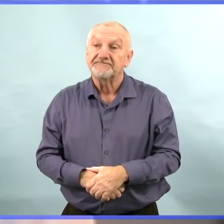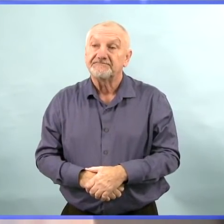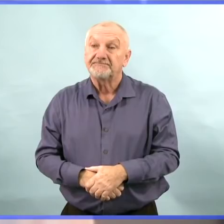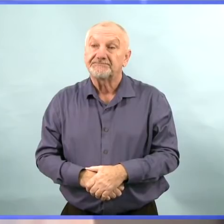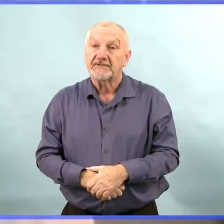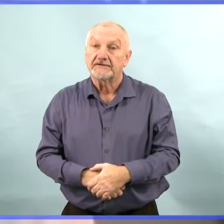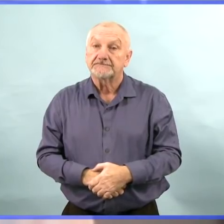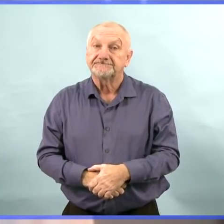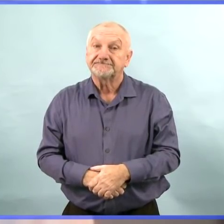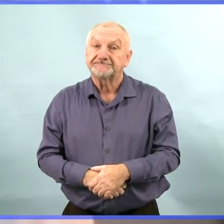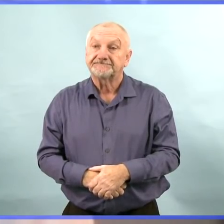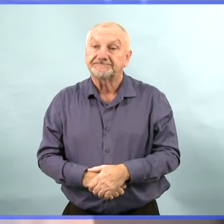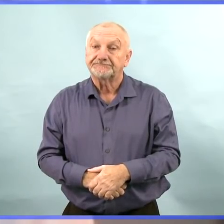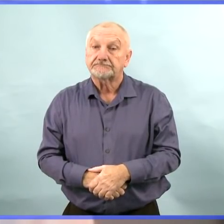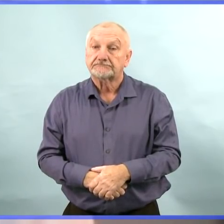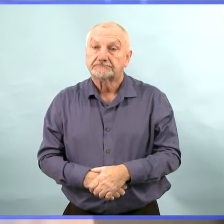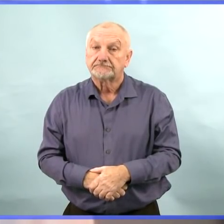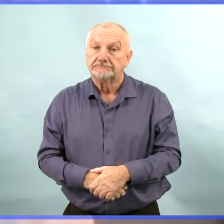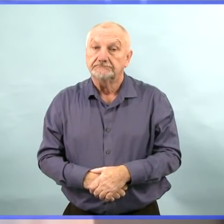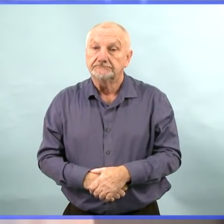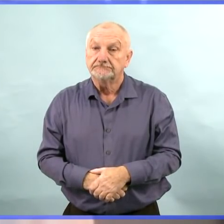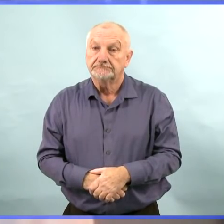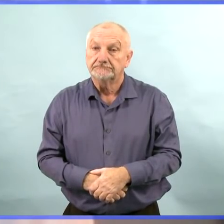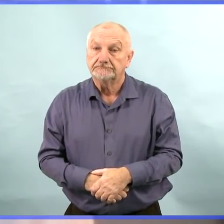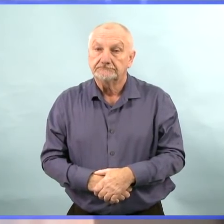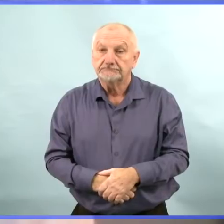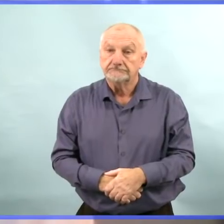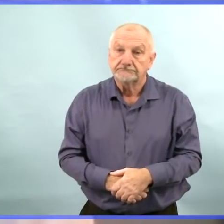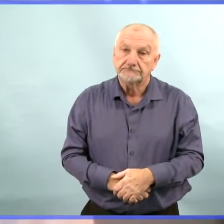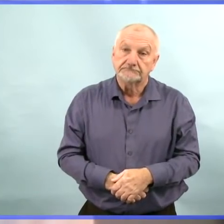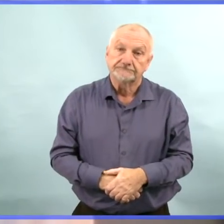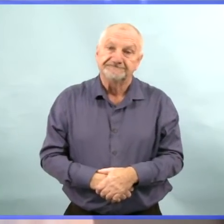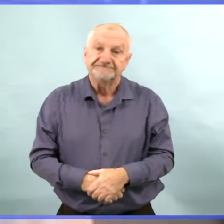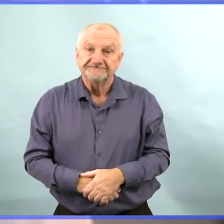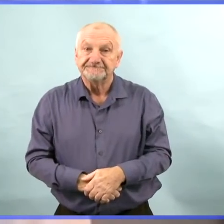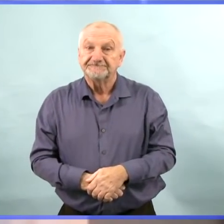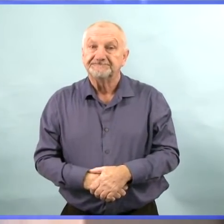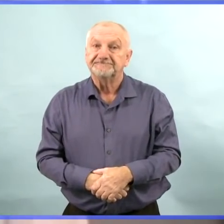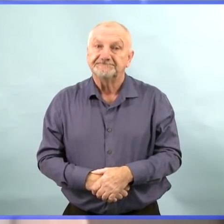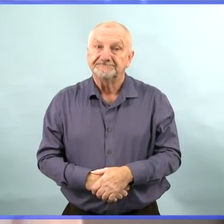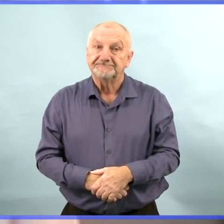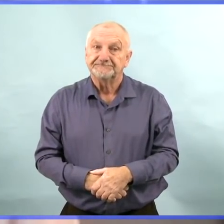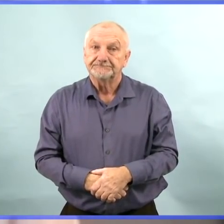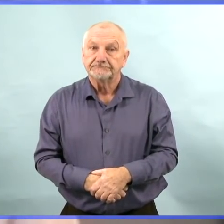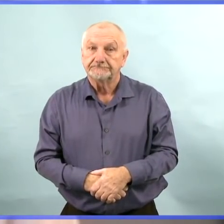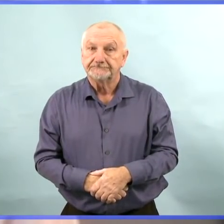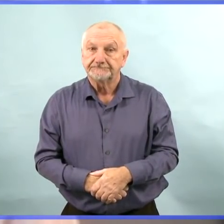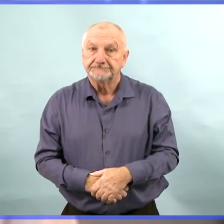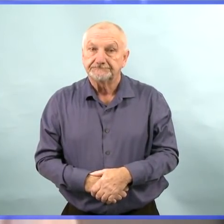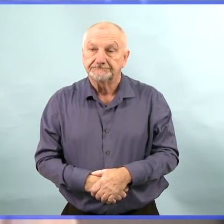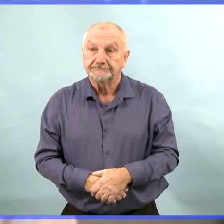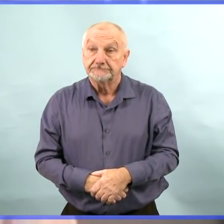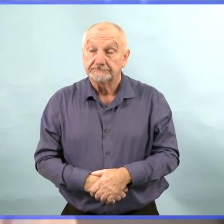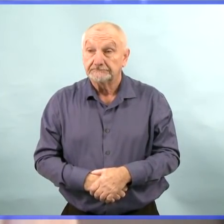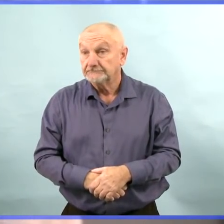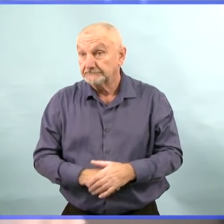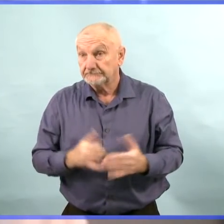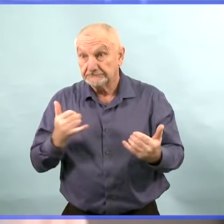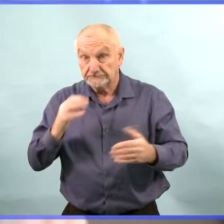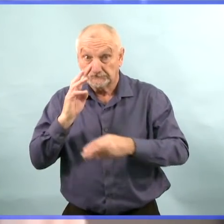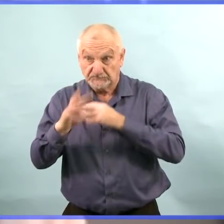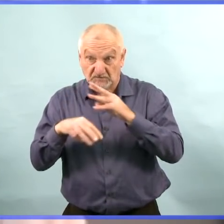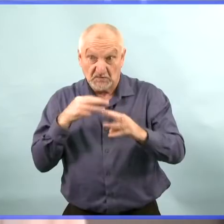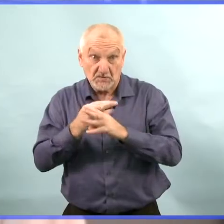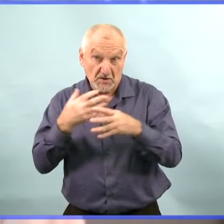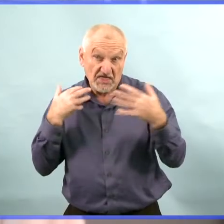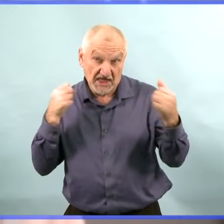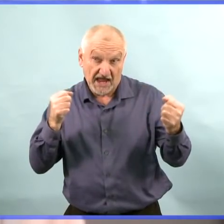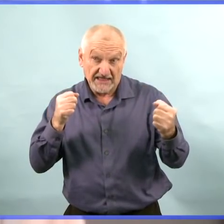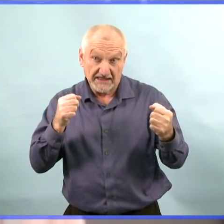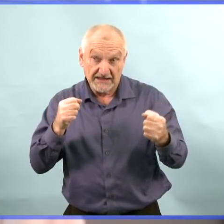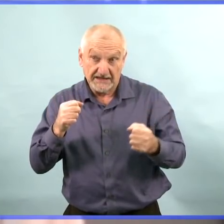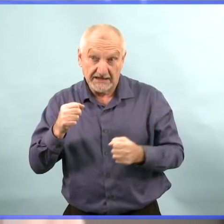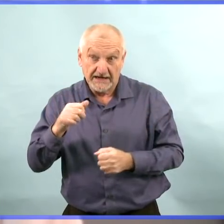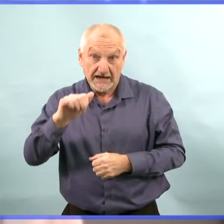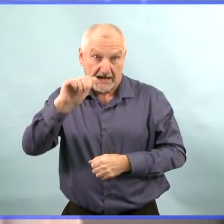issuing allowing people to know that our hiv report is now on uh online